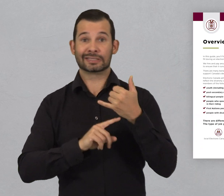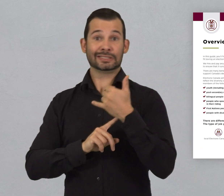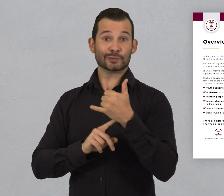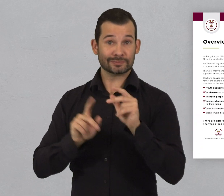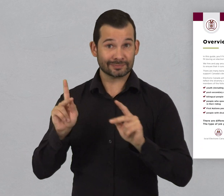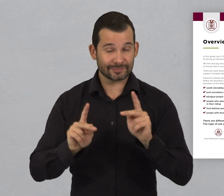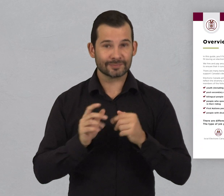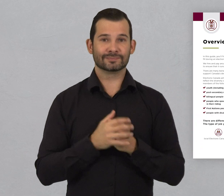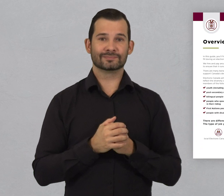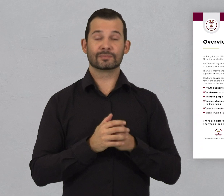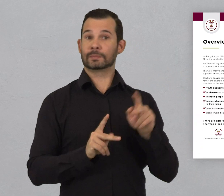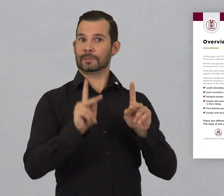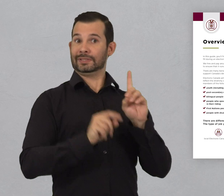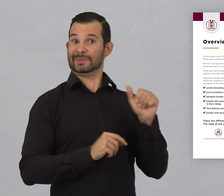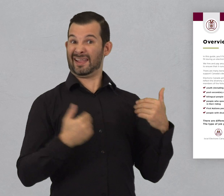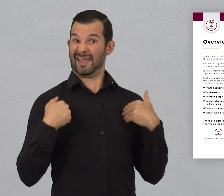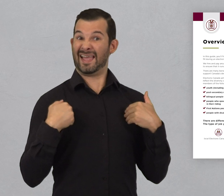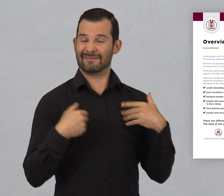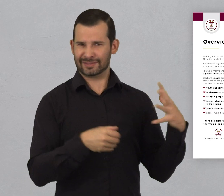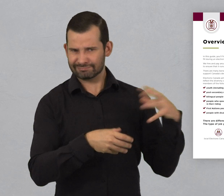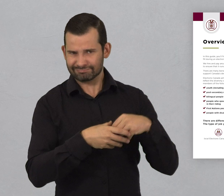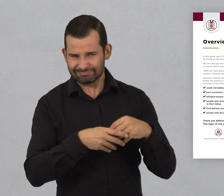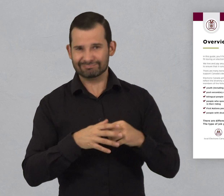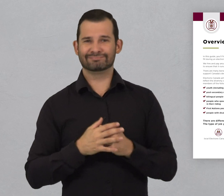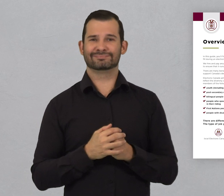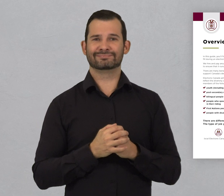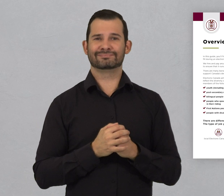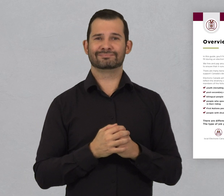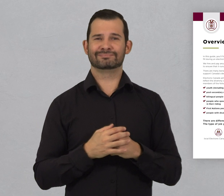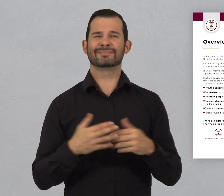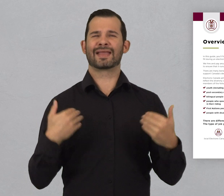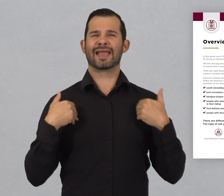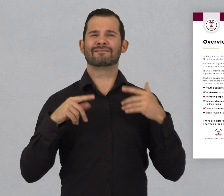• people with disabilities There are different ways to work